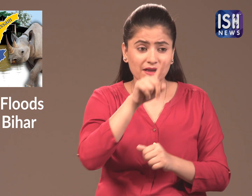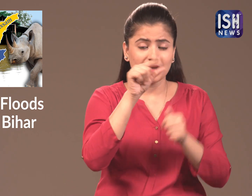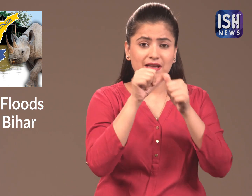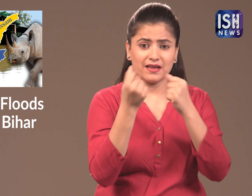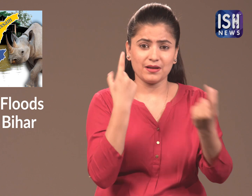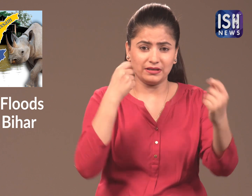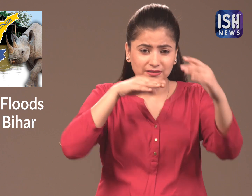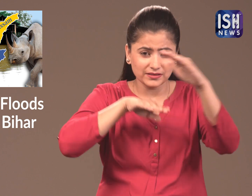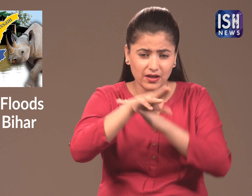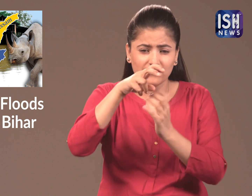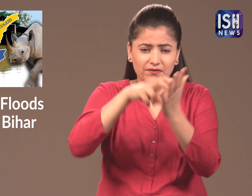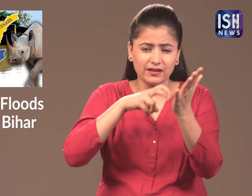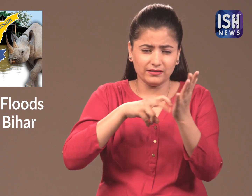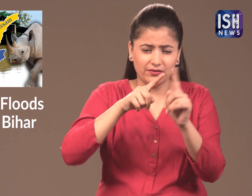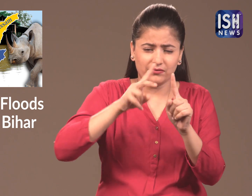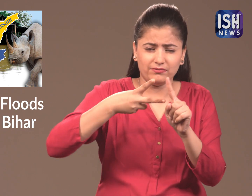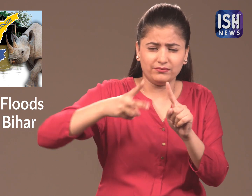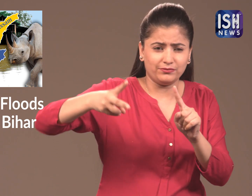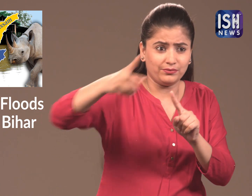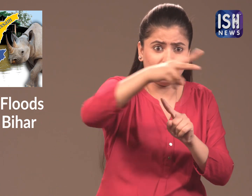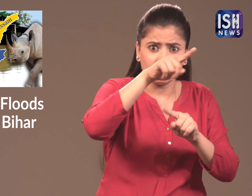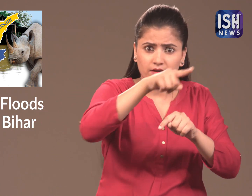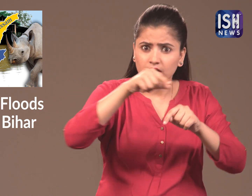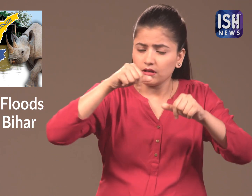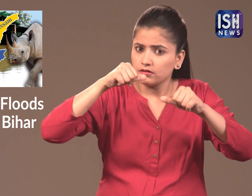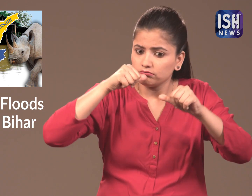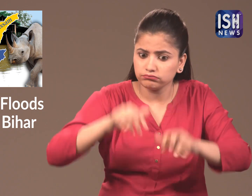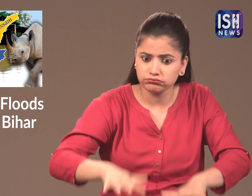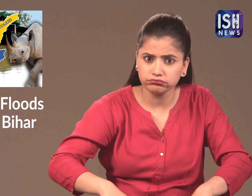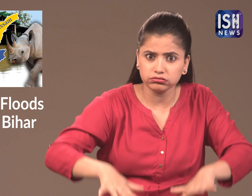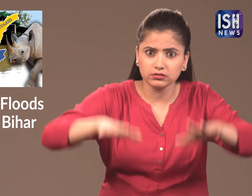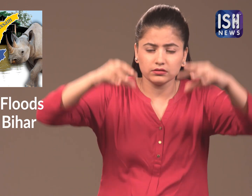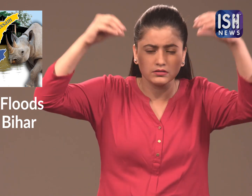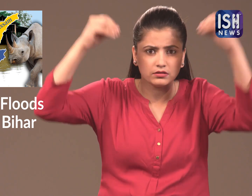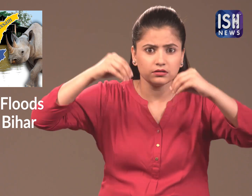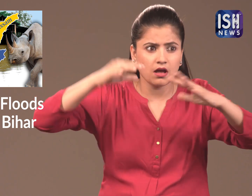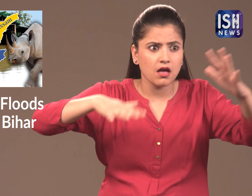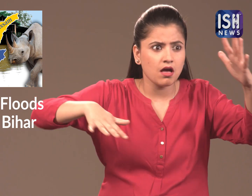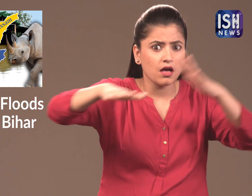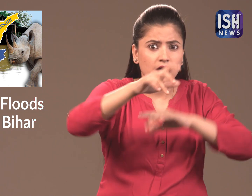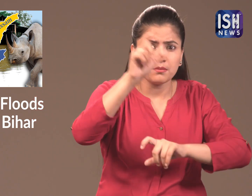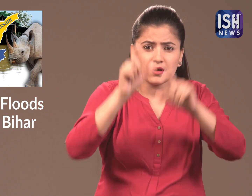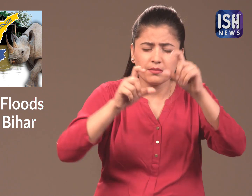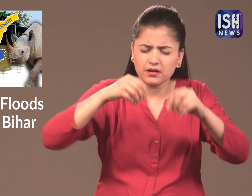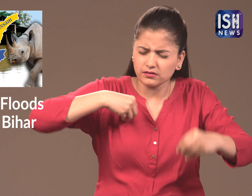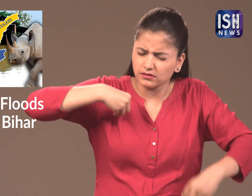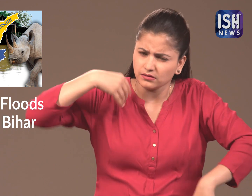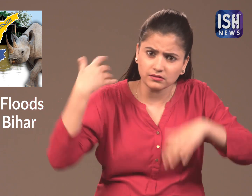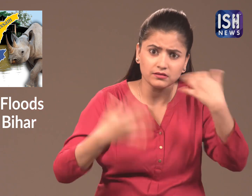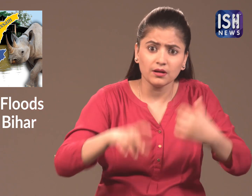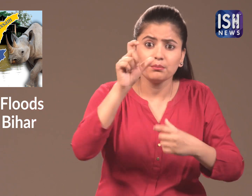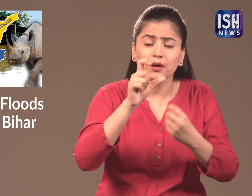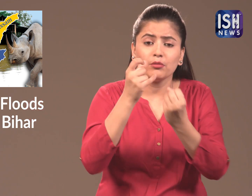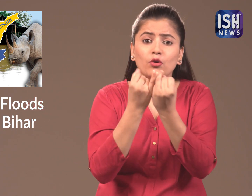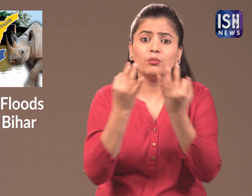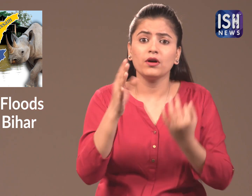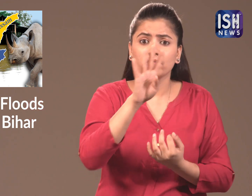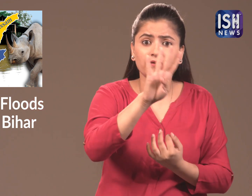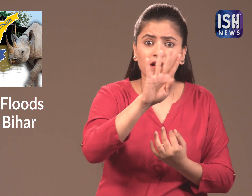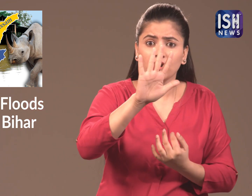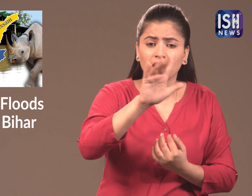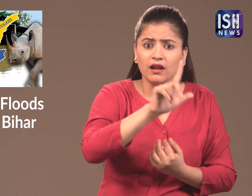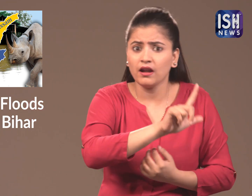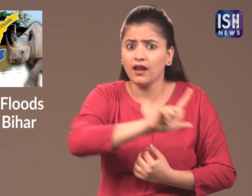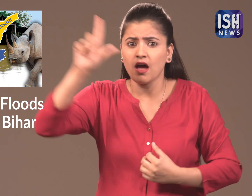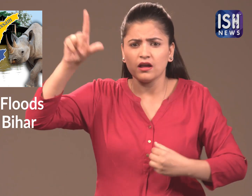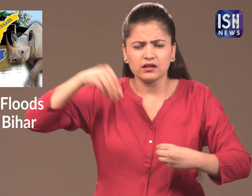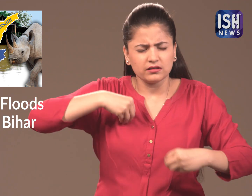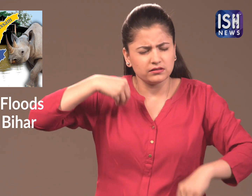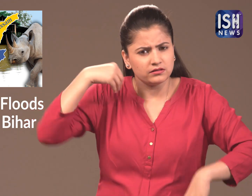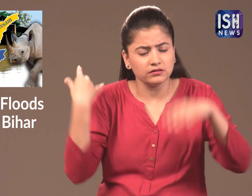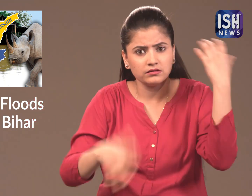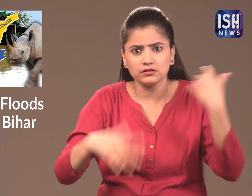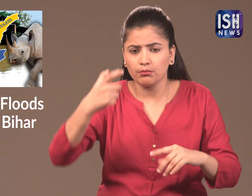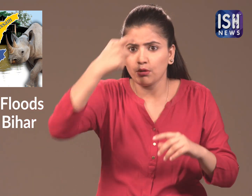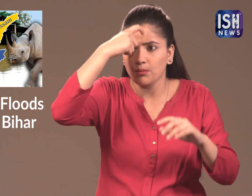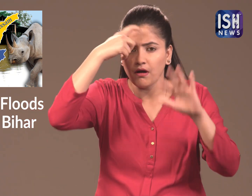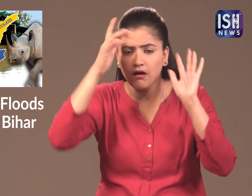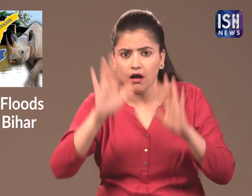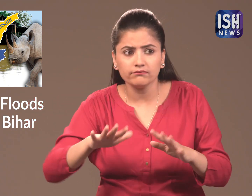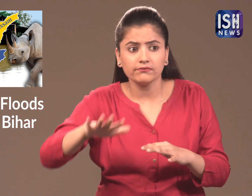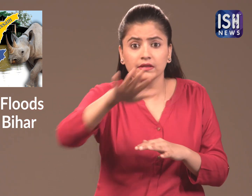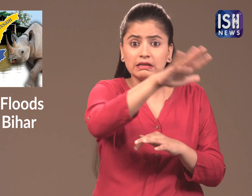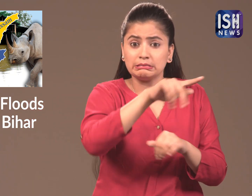45 lakh people in the different villages of Assam are suffering.